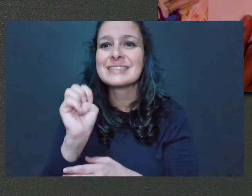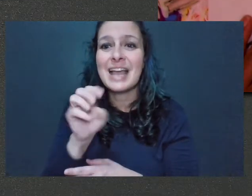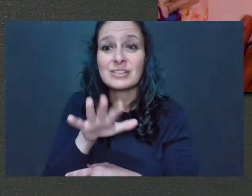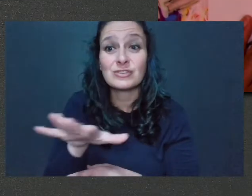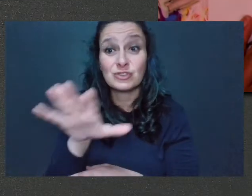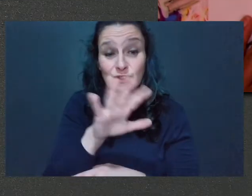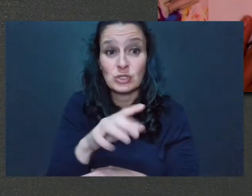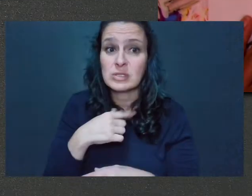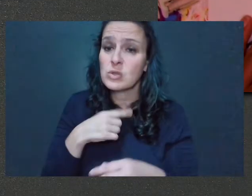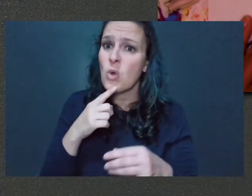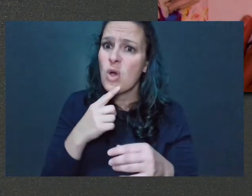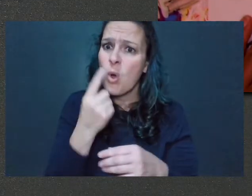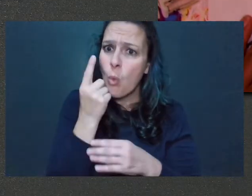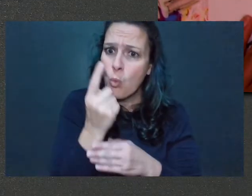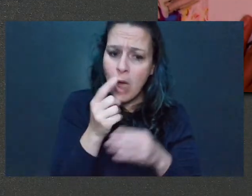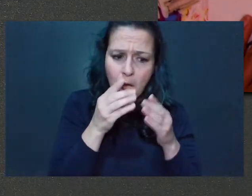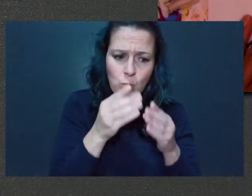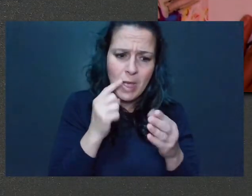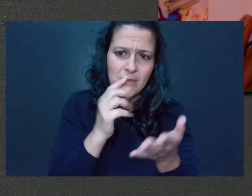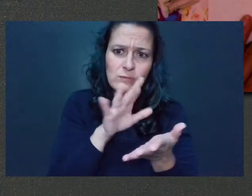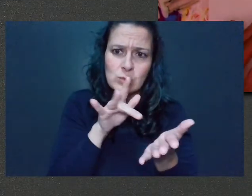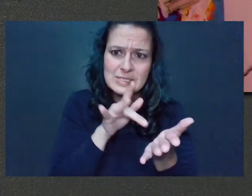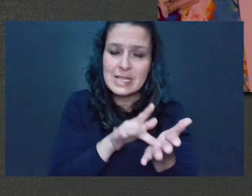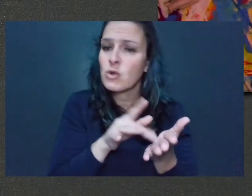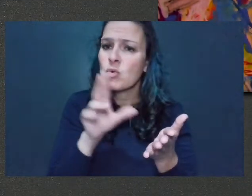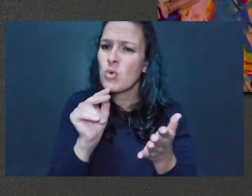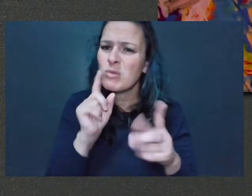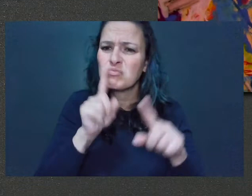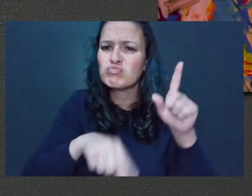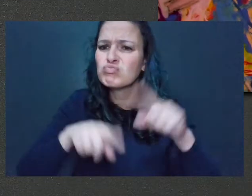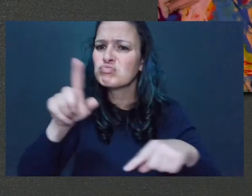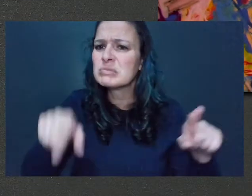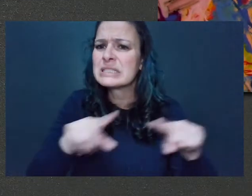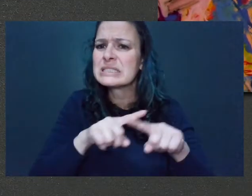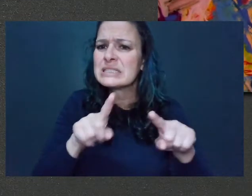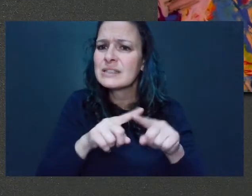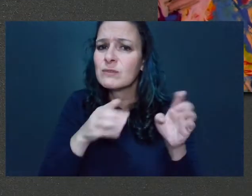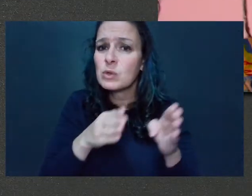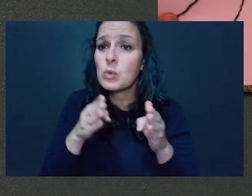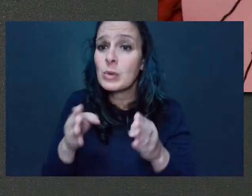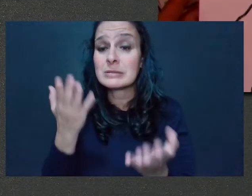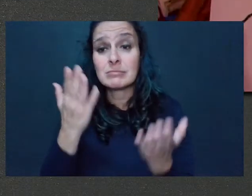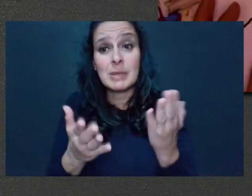There's more than one way to get texture for the center. You might have your own way to do it.